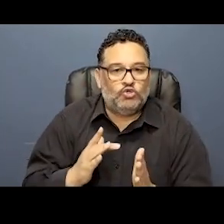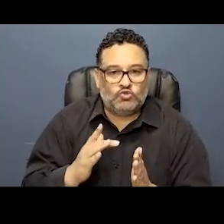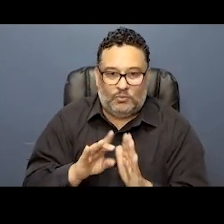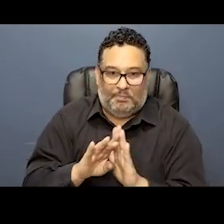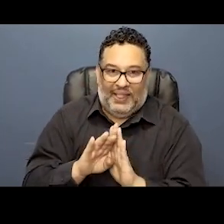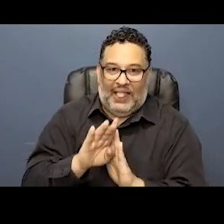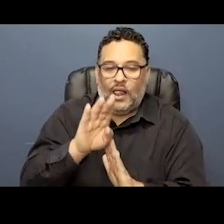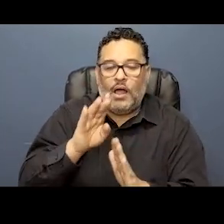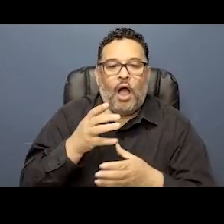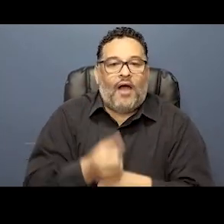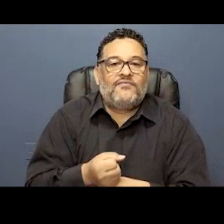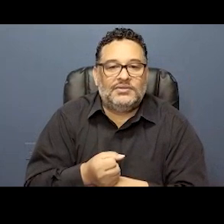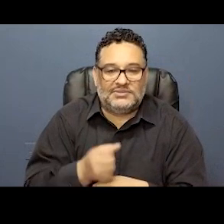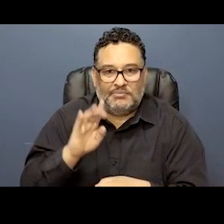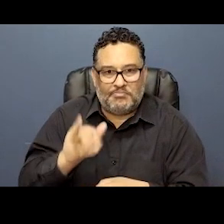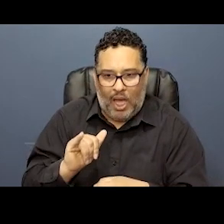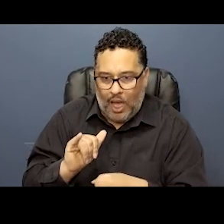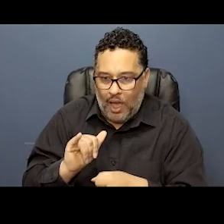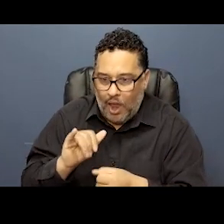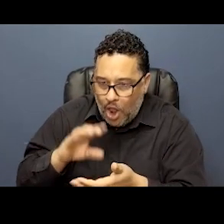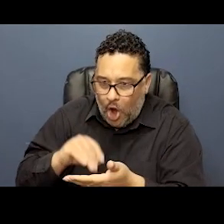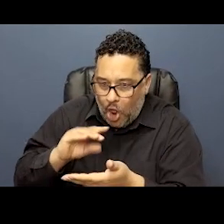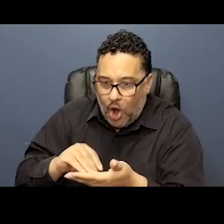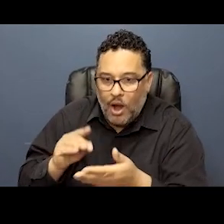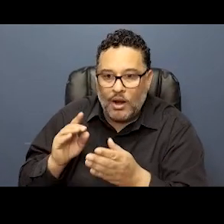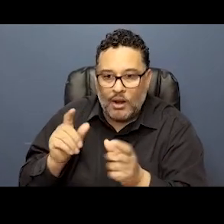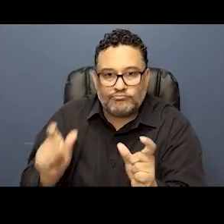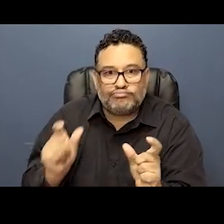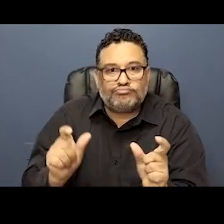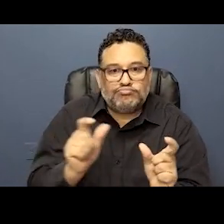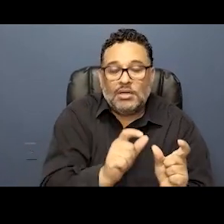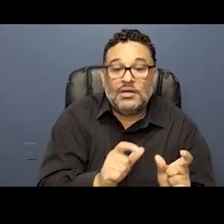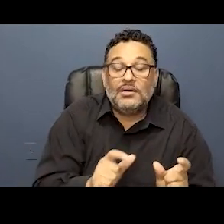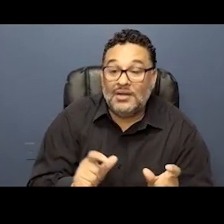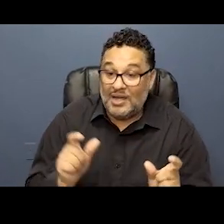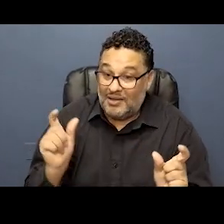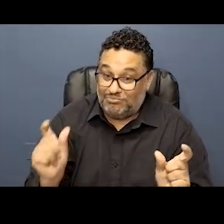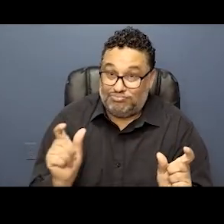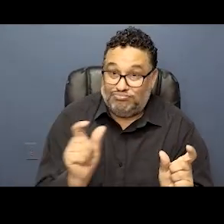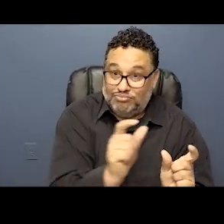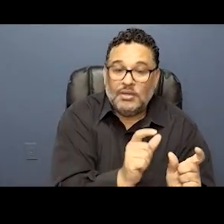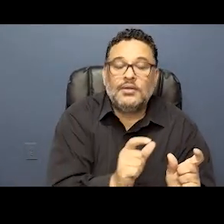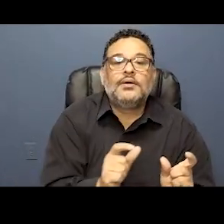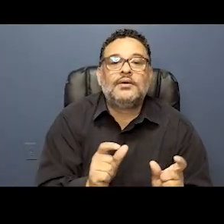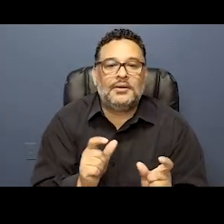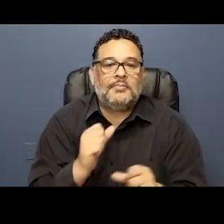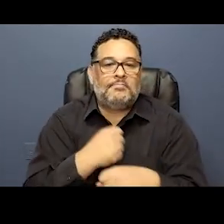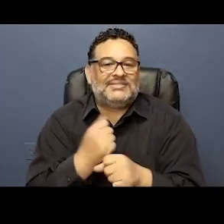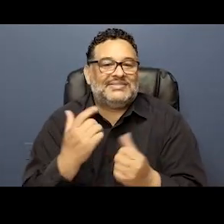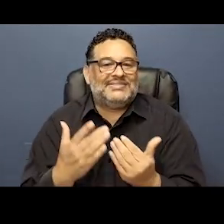confidence by mastering skills along the way. Breaking content into smaller parts also makes